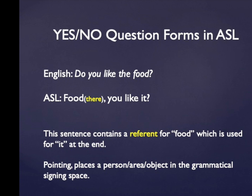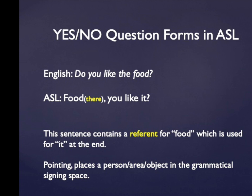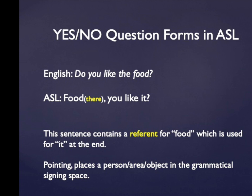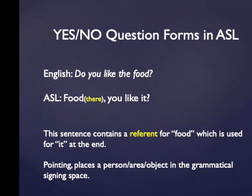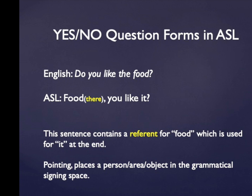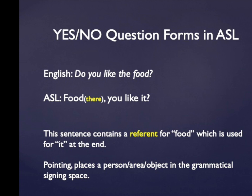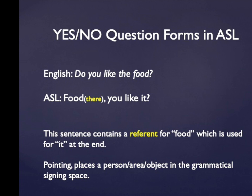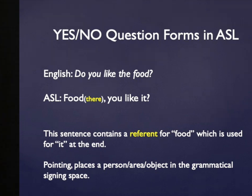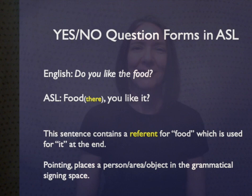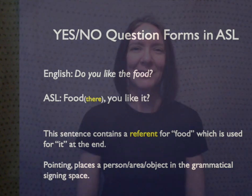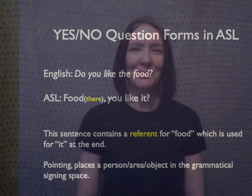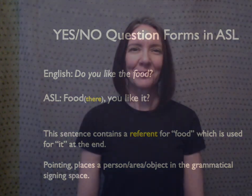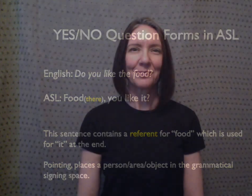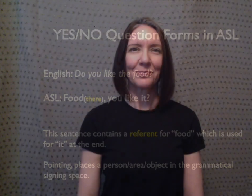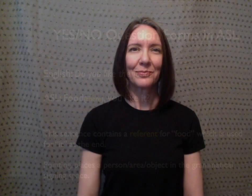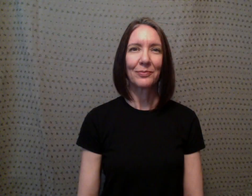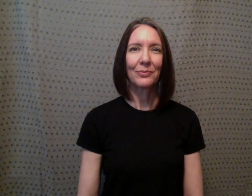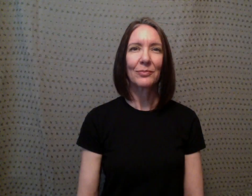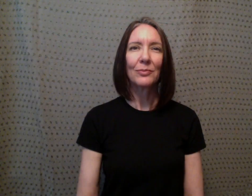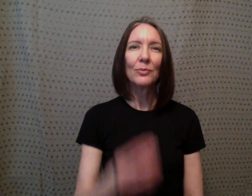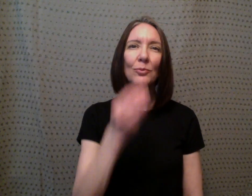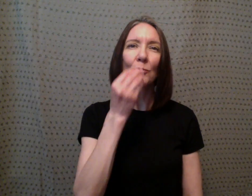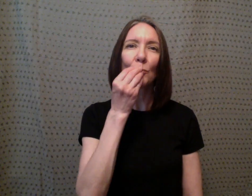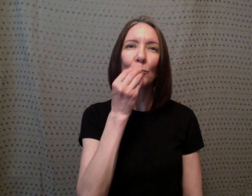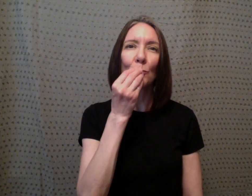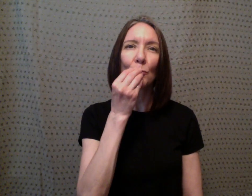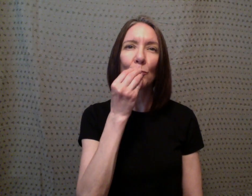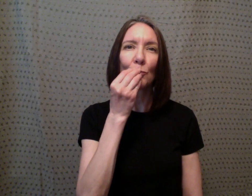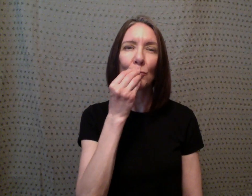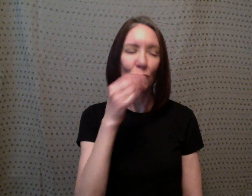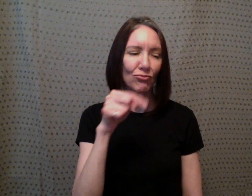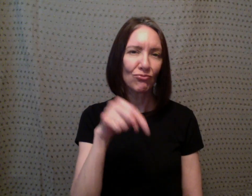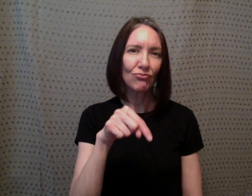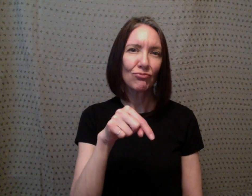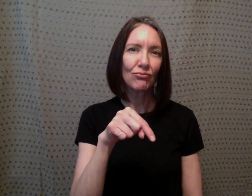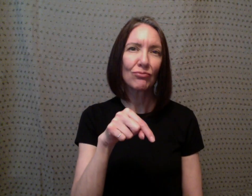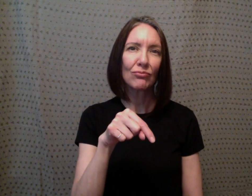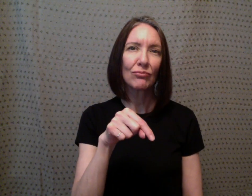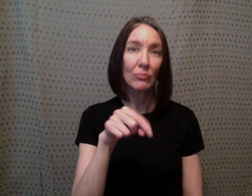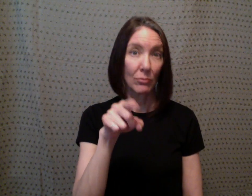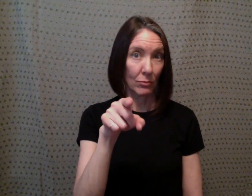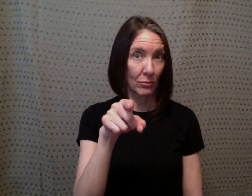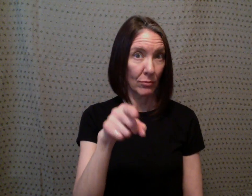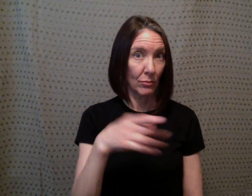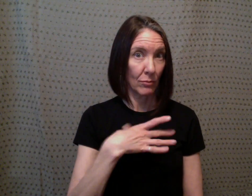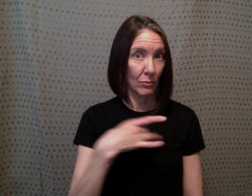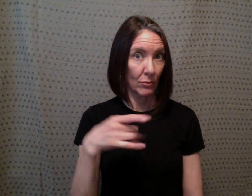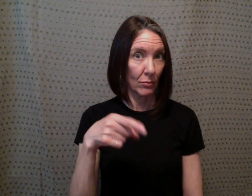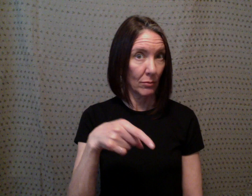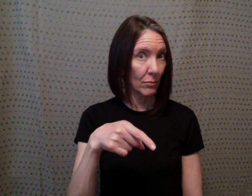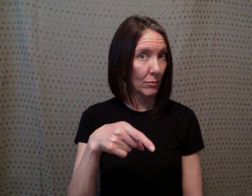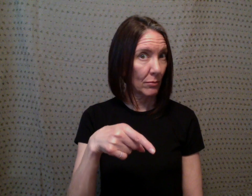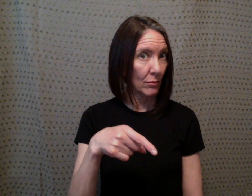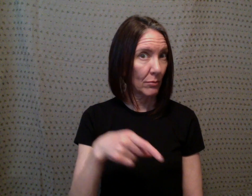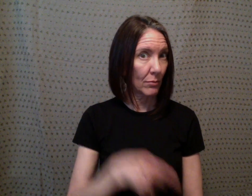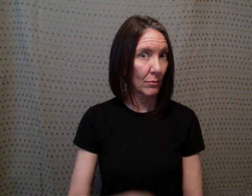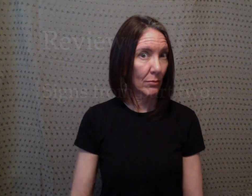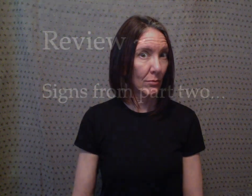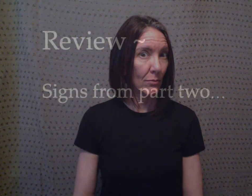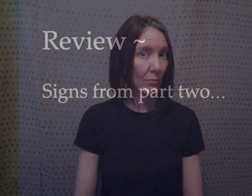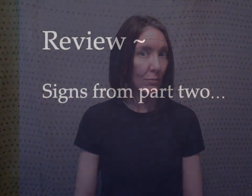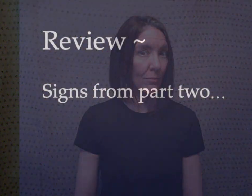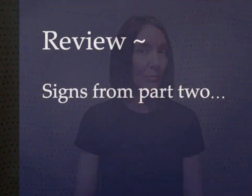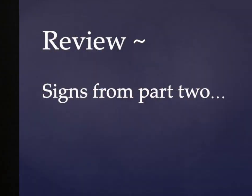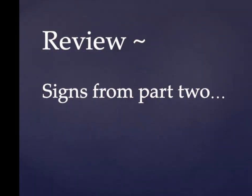Here is an example: "The food (there) you like it?"